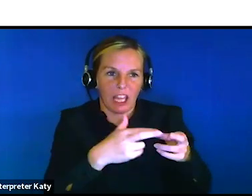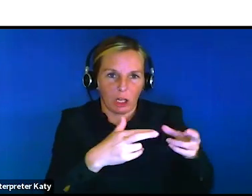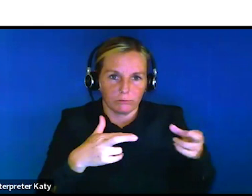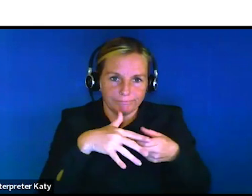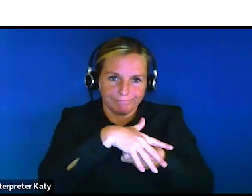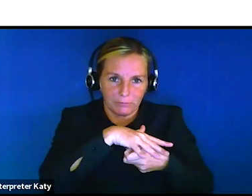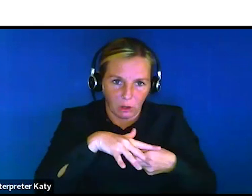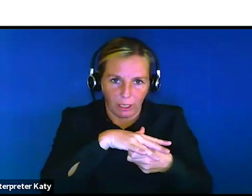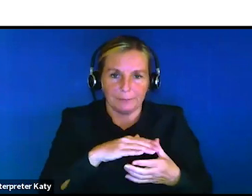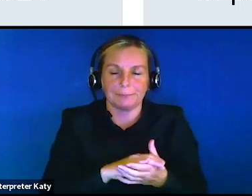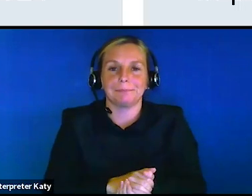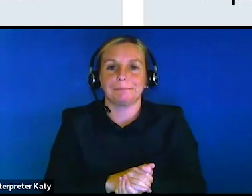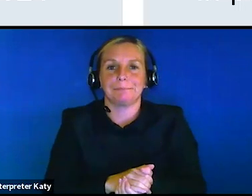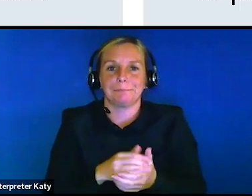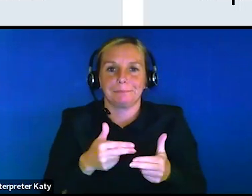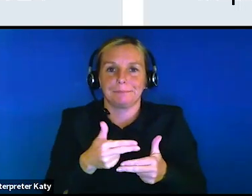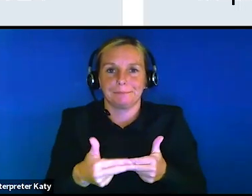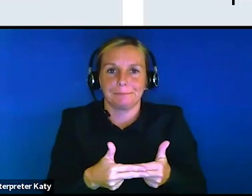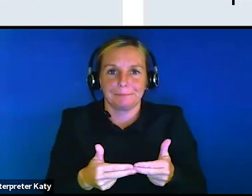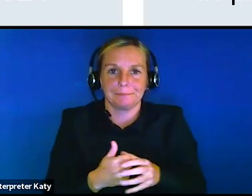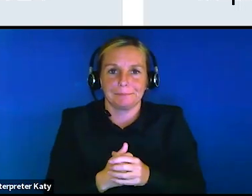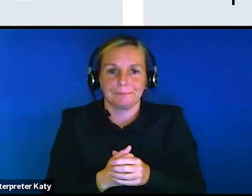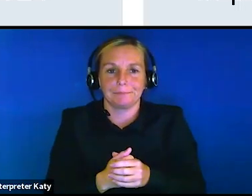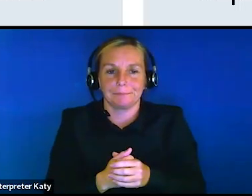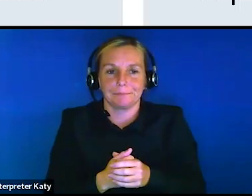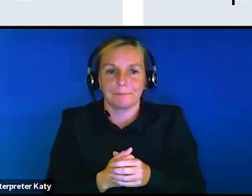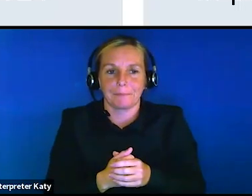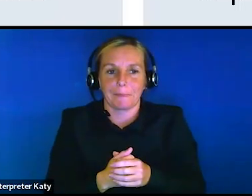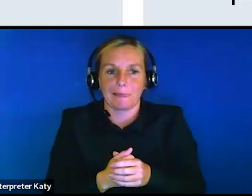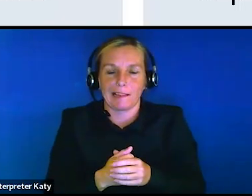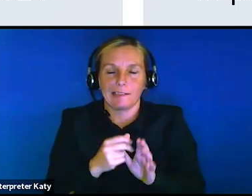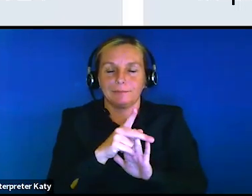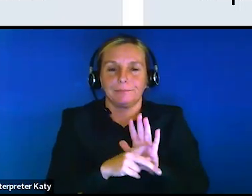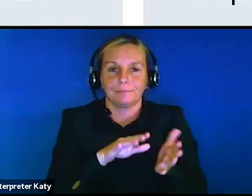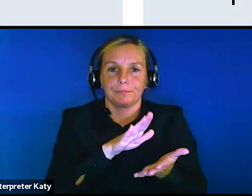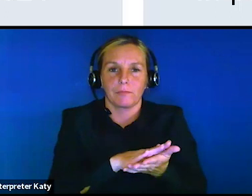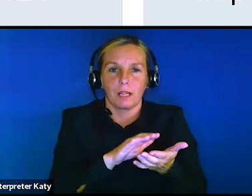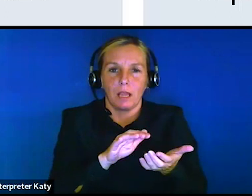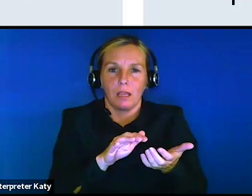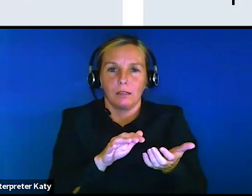Next slide, please. So the policy academy, how this will be set up